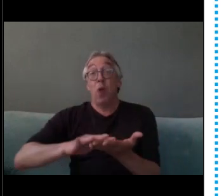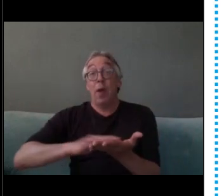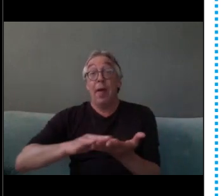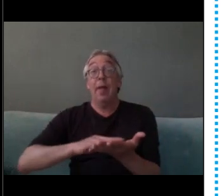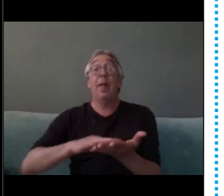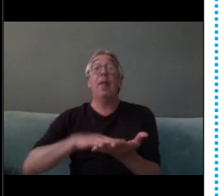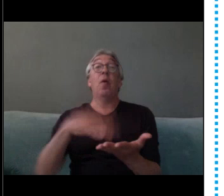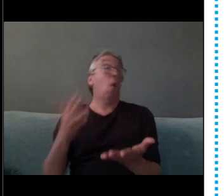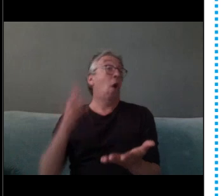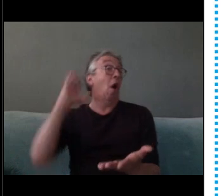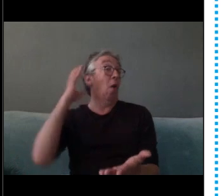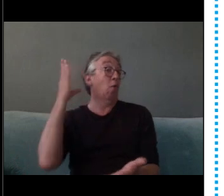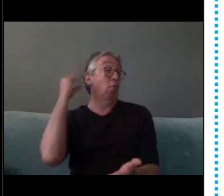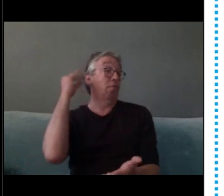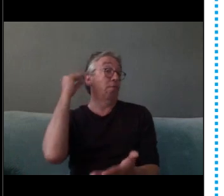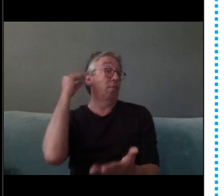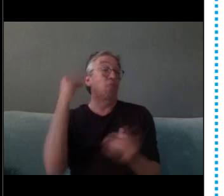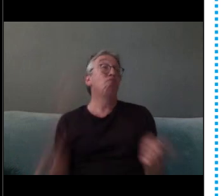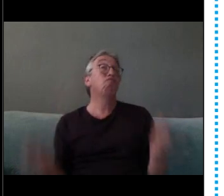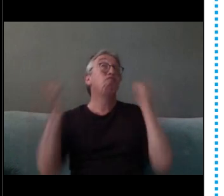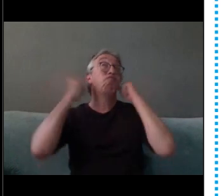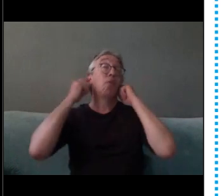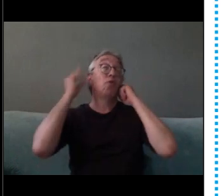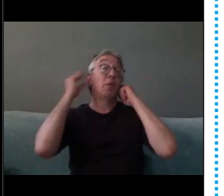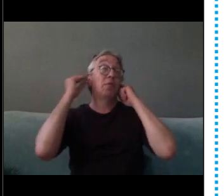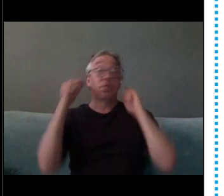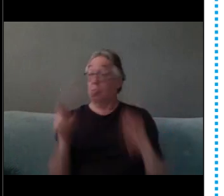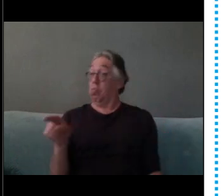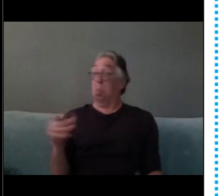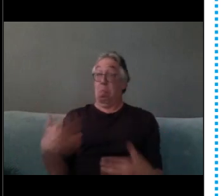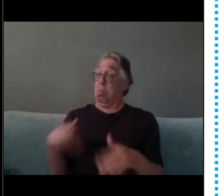which is a very good point in terms of accessibility of information.